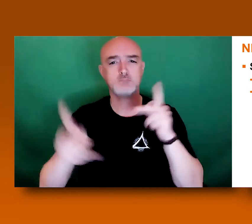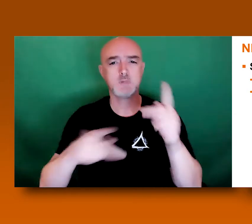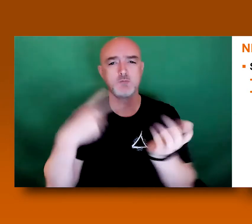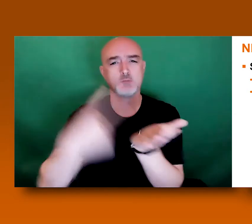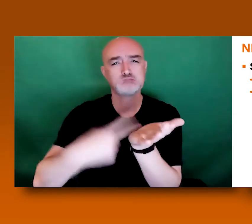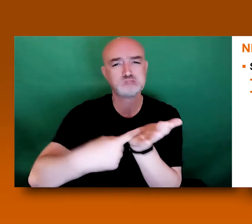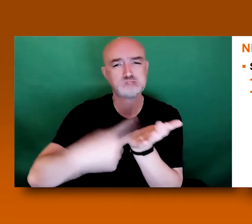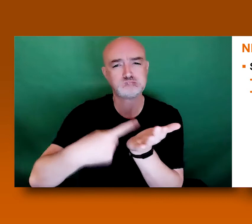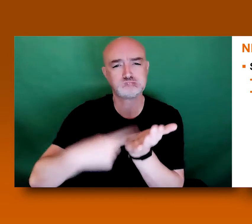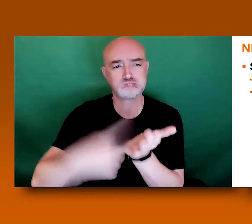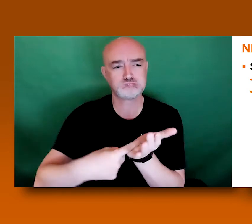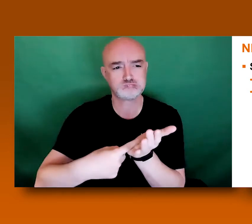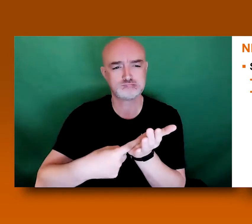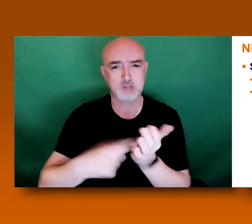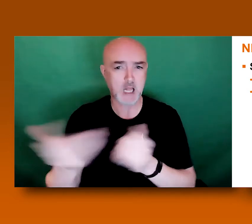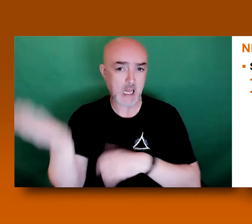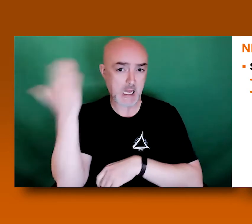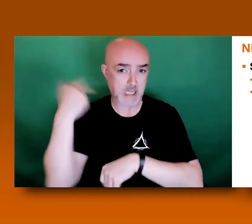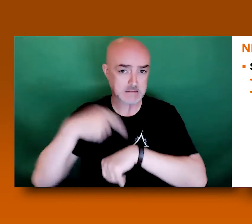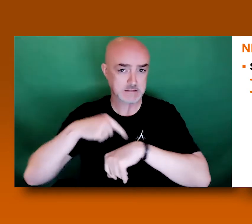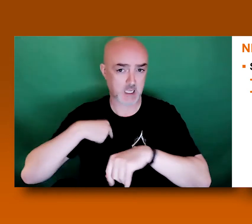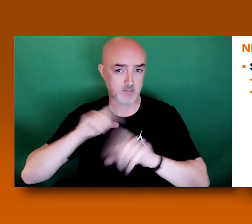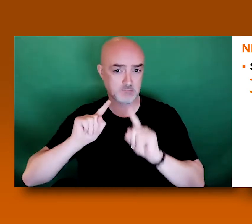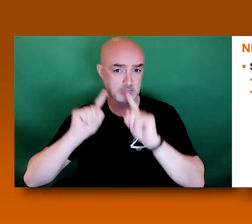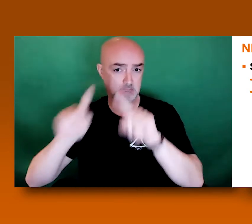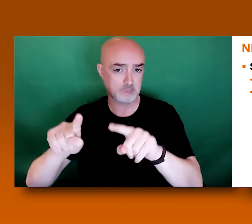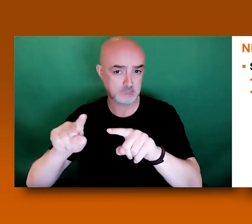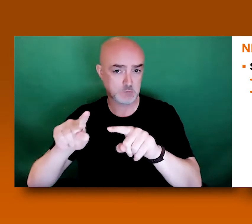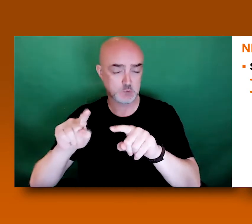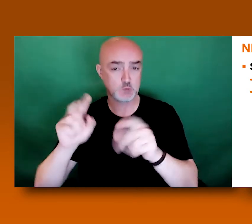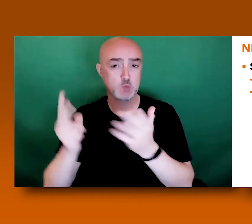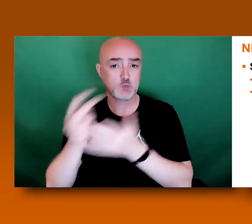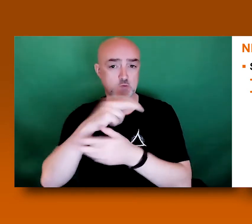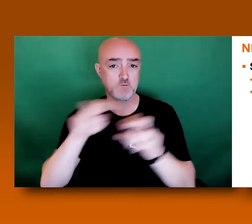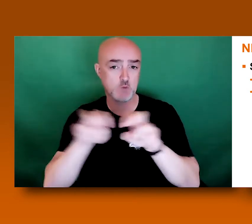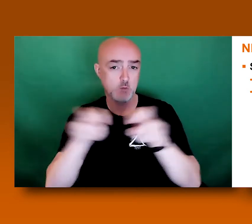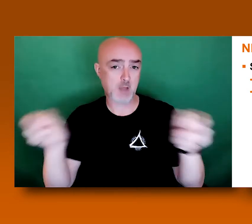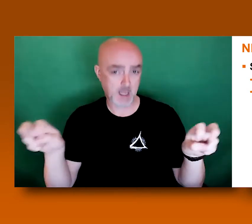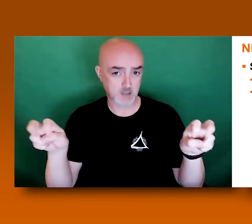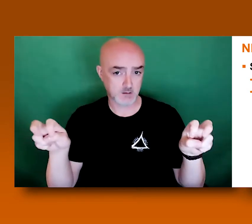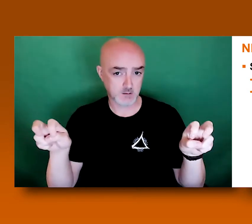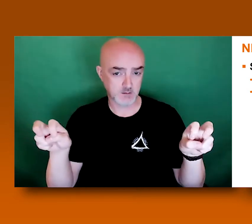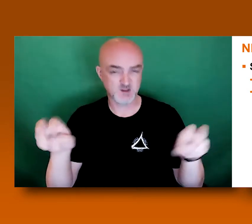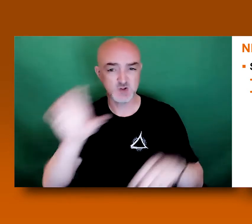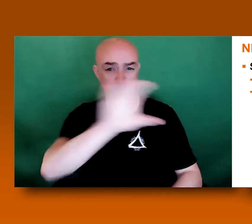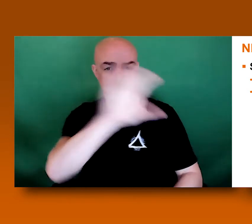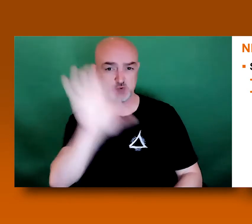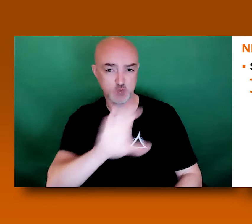or a Zoom room, living virtually now, and the last time I went for a review panel or a study section,